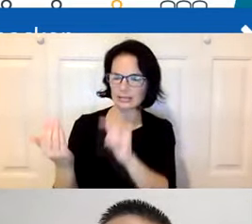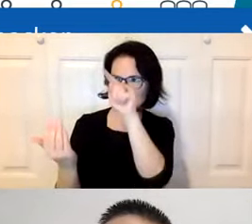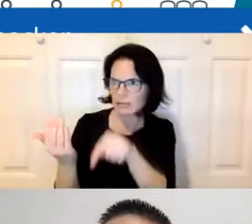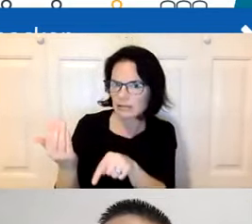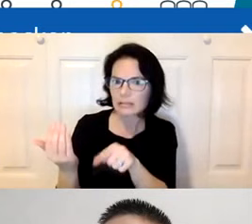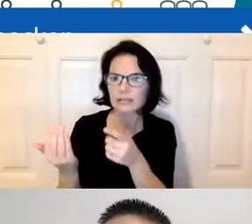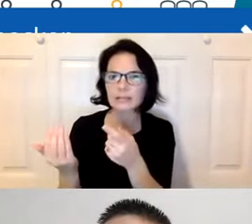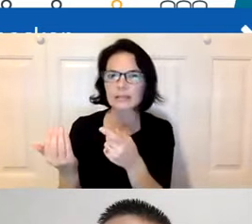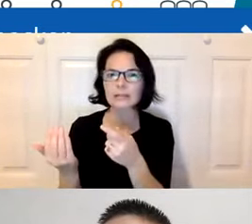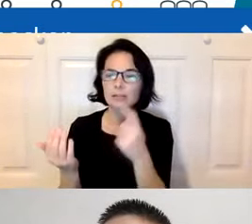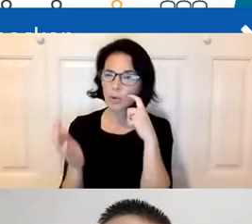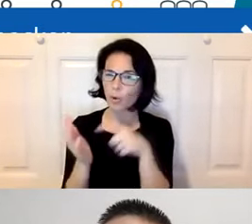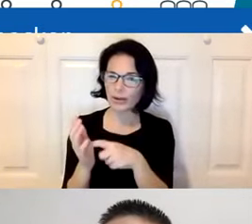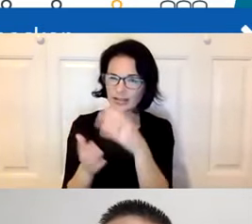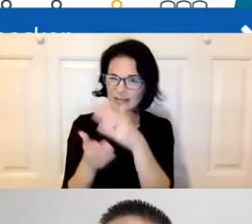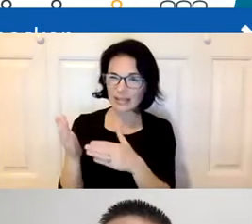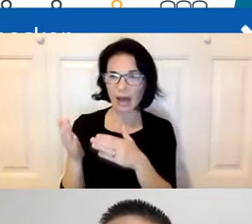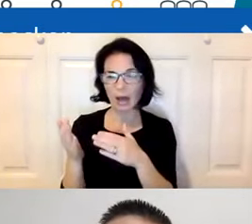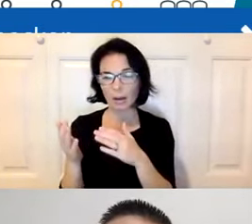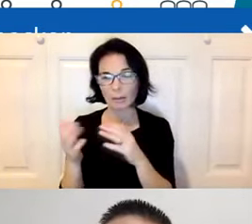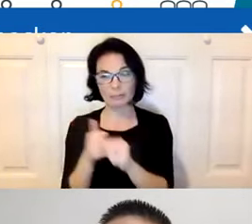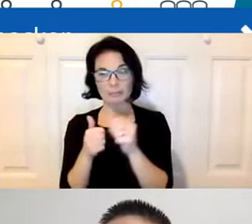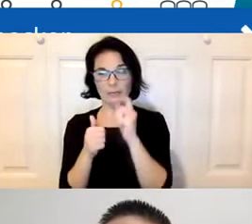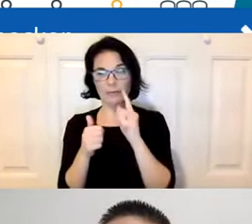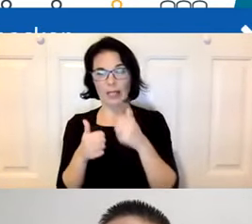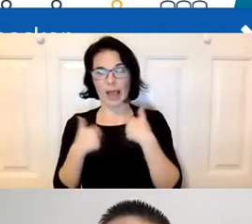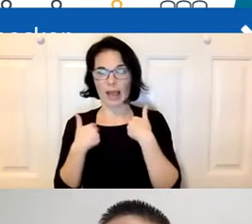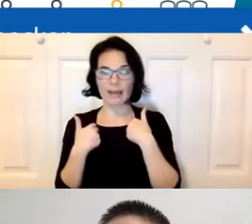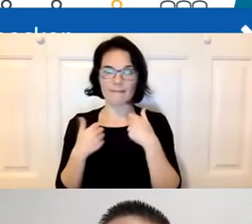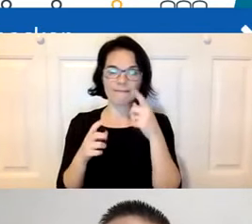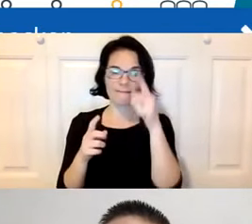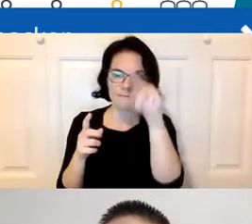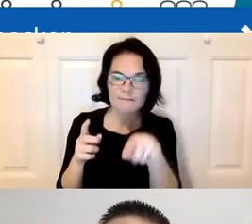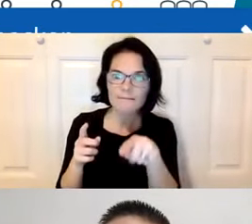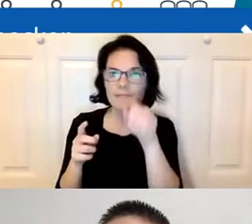eventually those of us who have more of an immune defense without the help of vaccines,